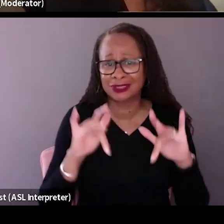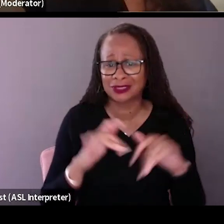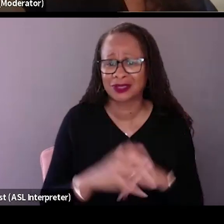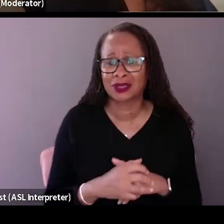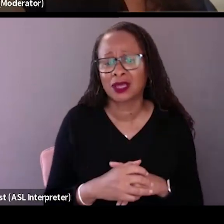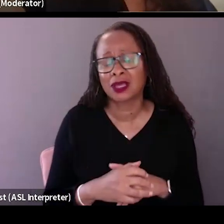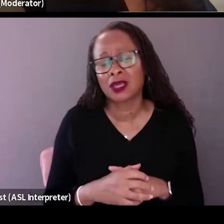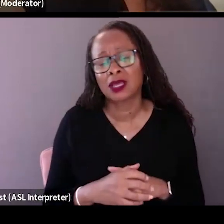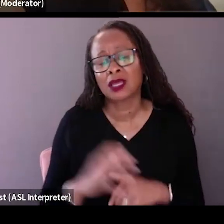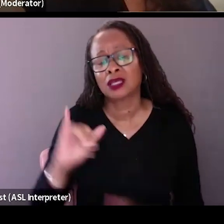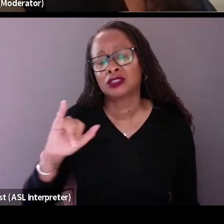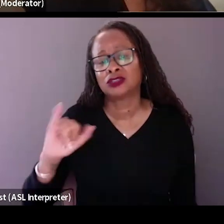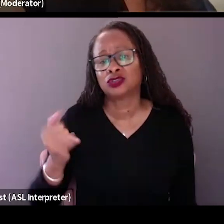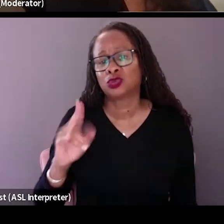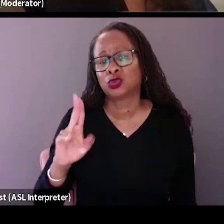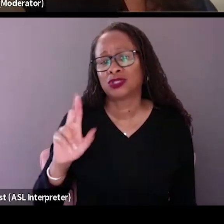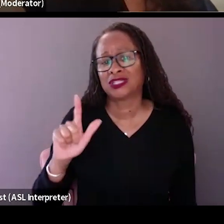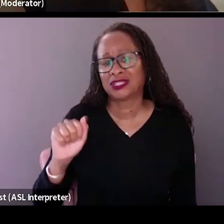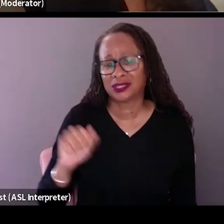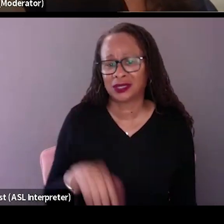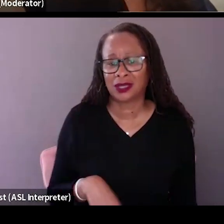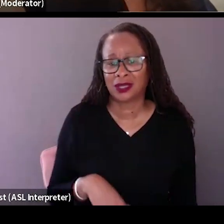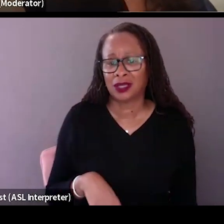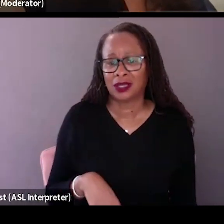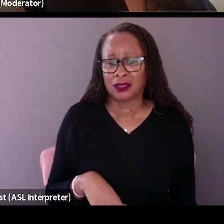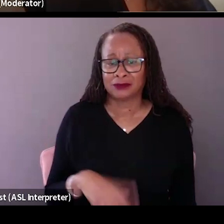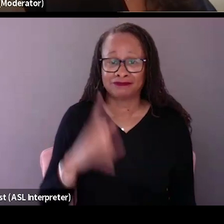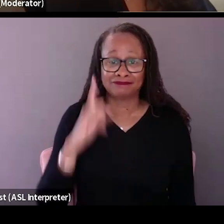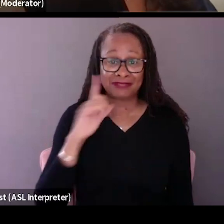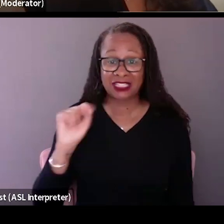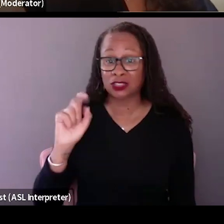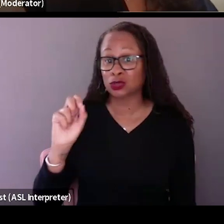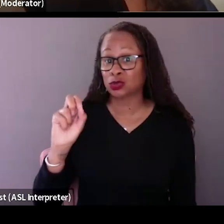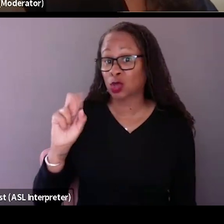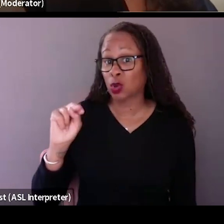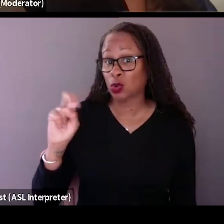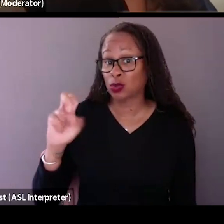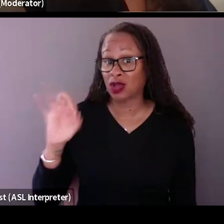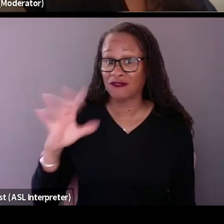Yeah, I mean I just felt like the tone of the calls that Alec was having with family members